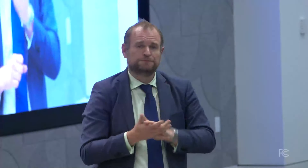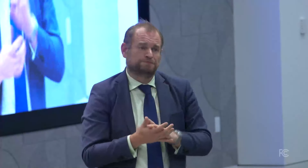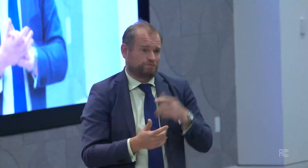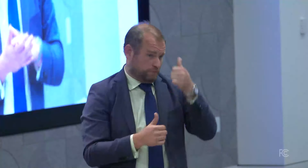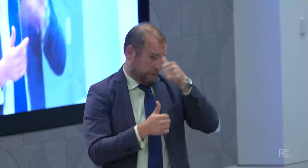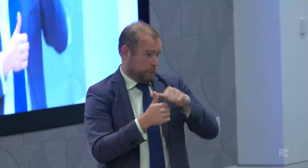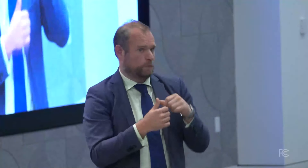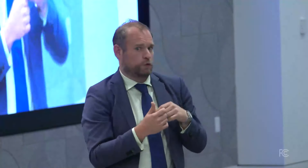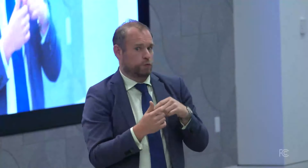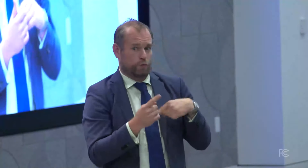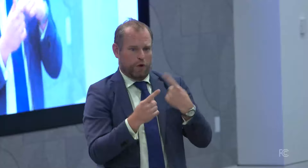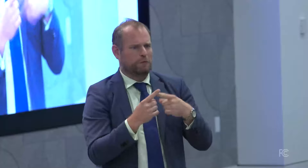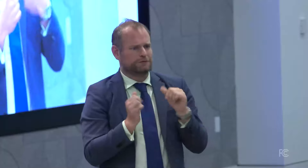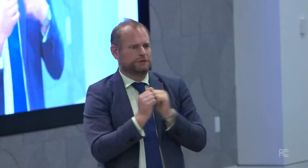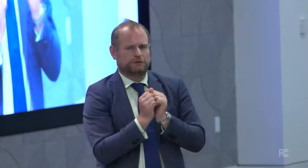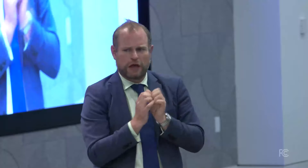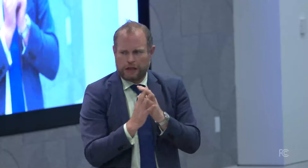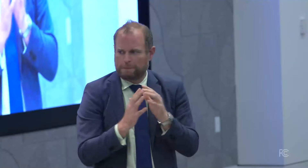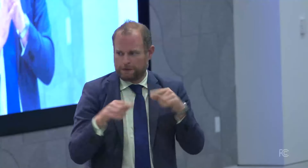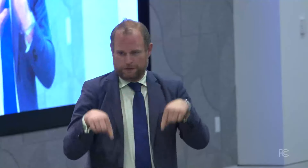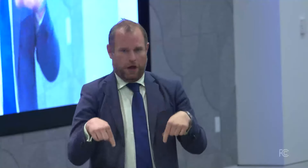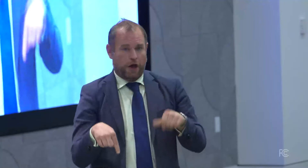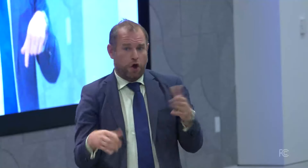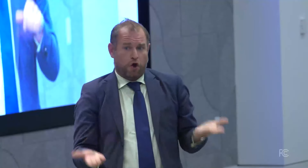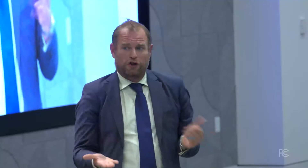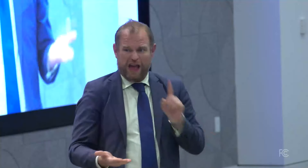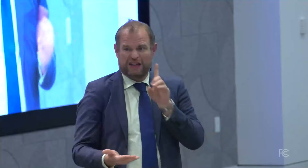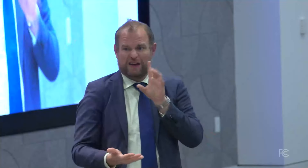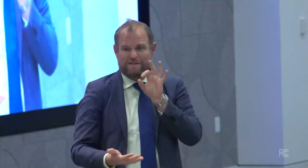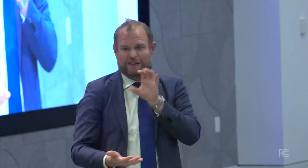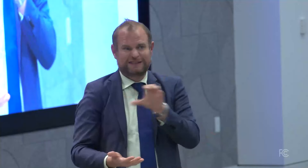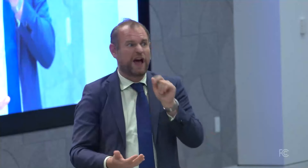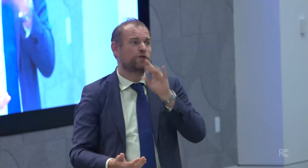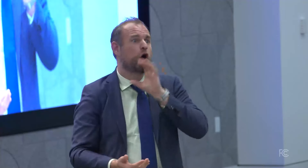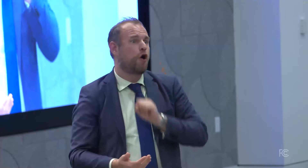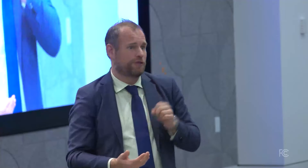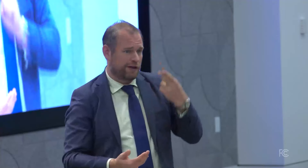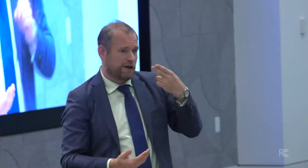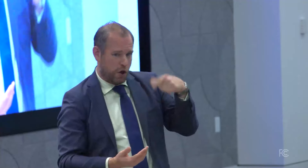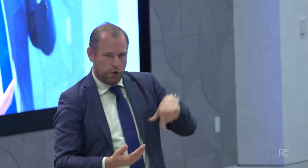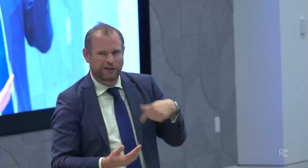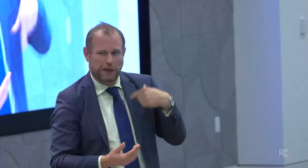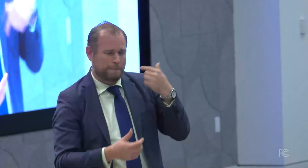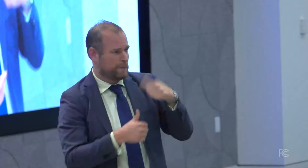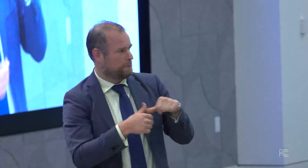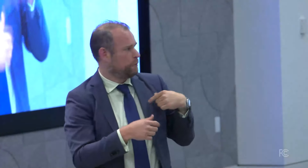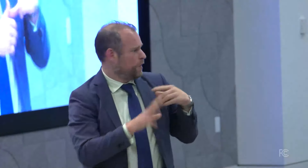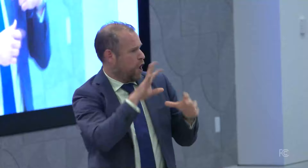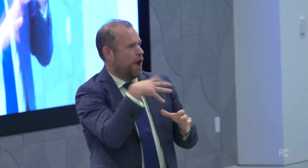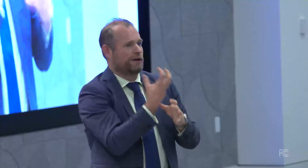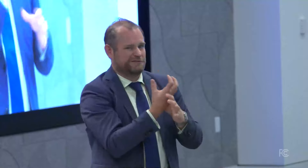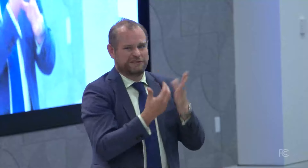AND I THINK THE CORE PRINCIPLE BEHIND DVC IS JUST MAKING SURE THAT IT IS AS EQUITABLE TO A HEARING PERSON MAKING A PHONE CALL